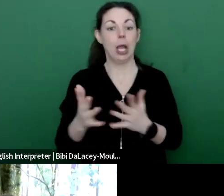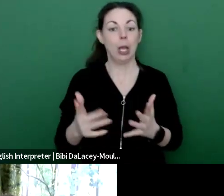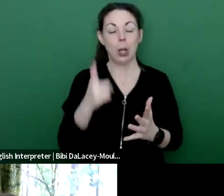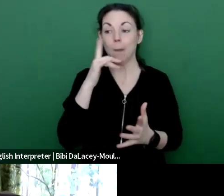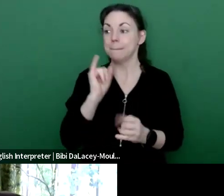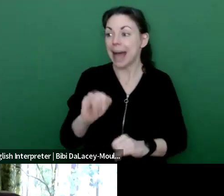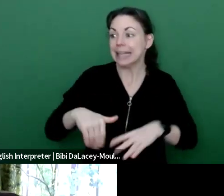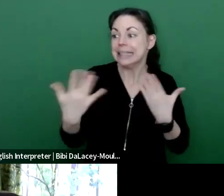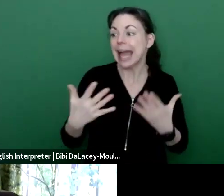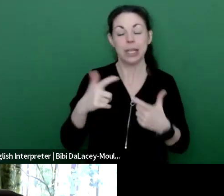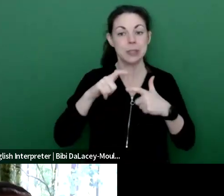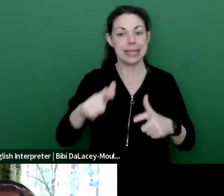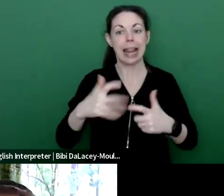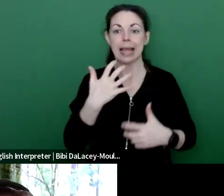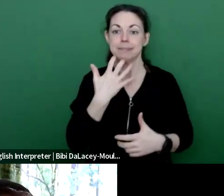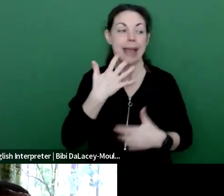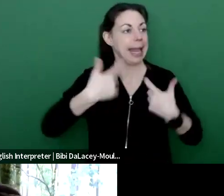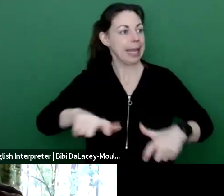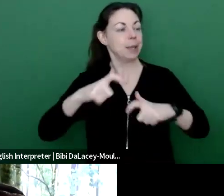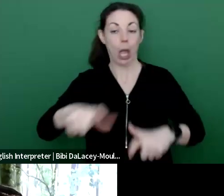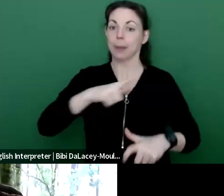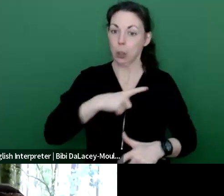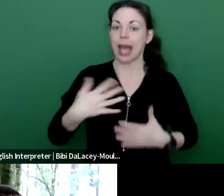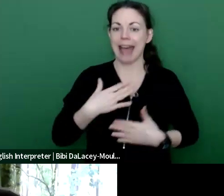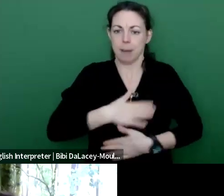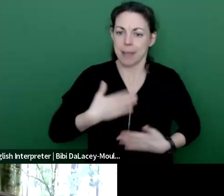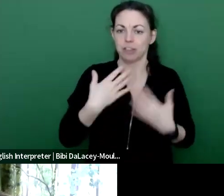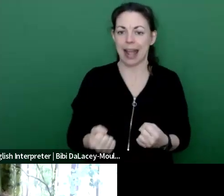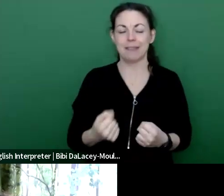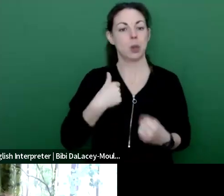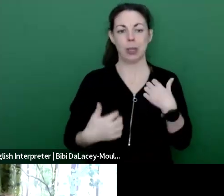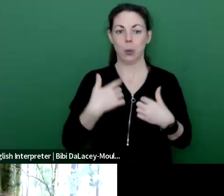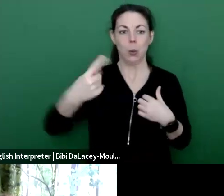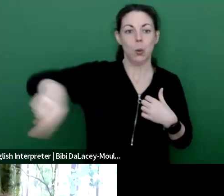So yeah, I, I am, I'm quite excited that a lot of you are passionate about this which is wonderful.